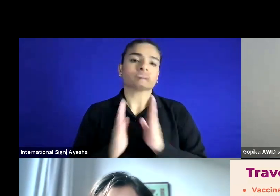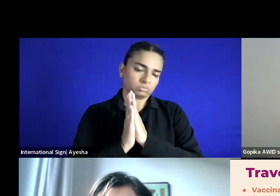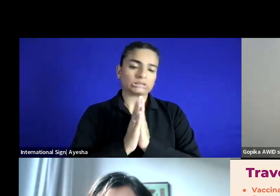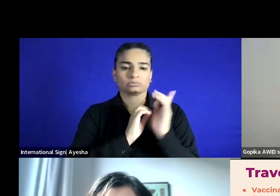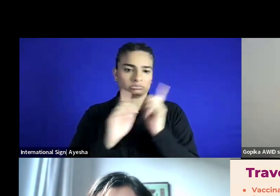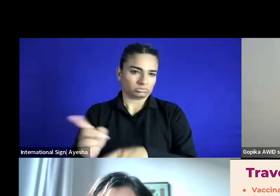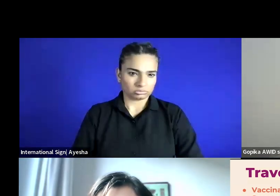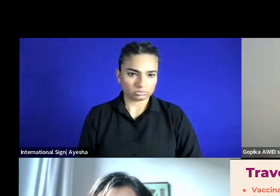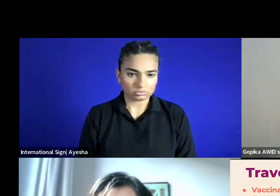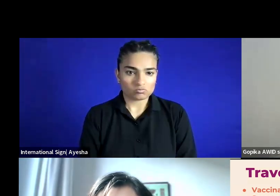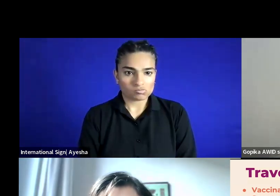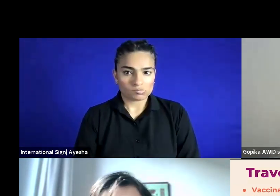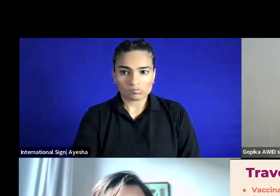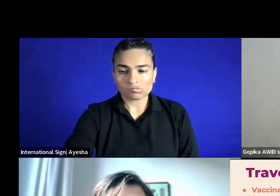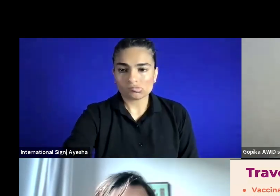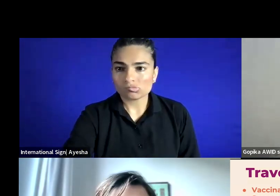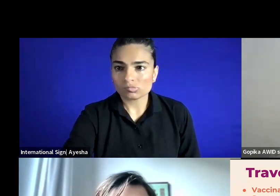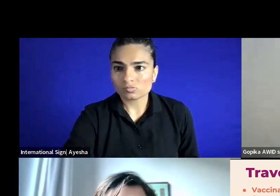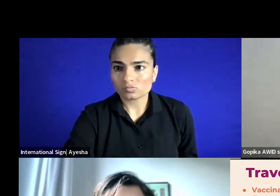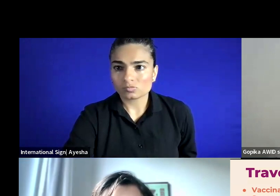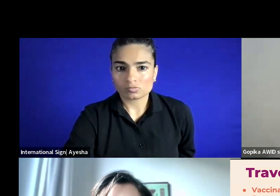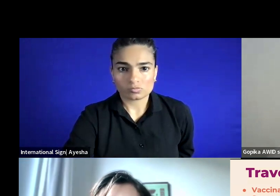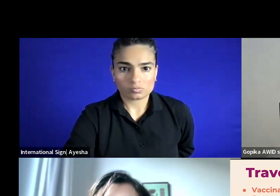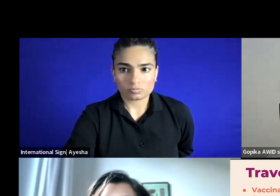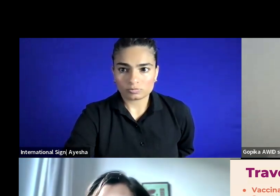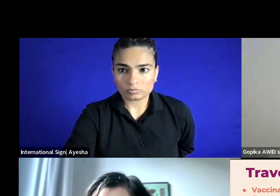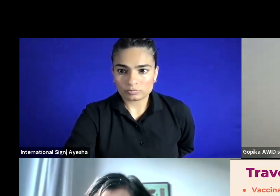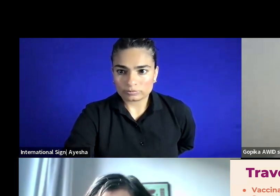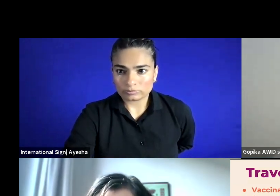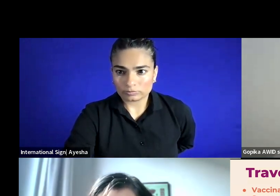And then, smartphone, if you can, have one with you